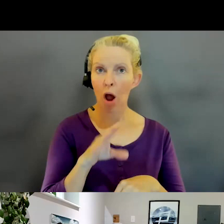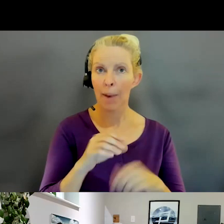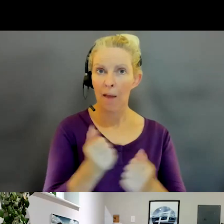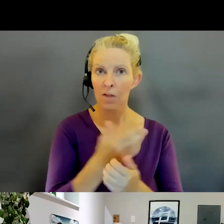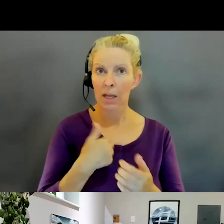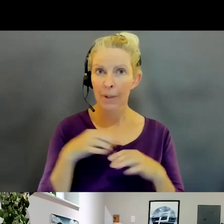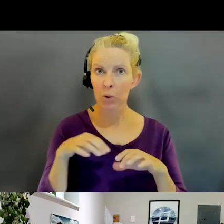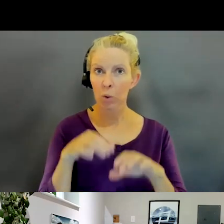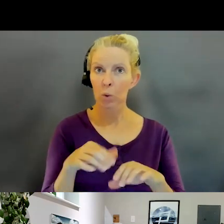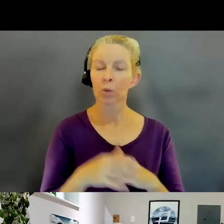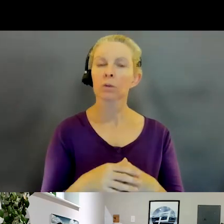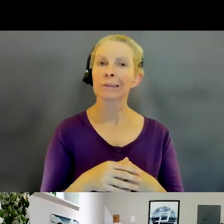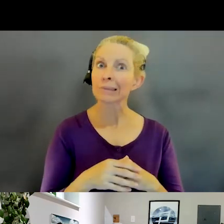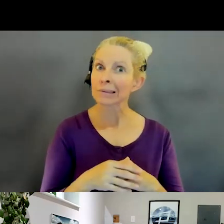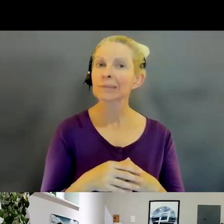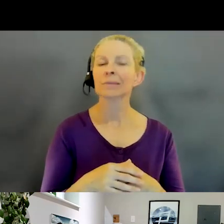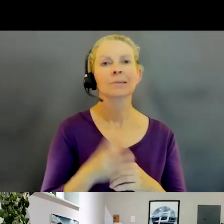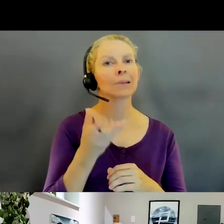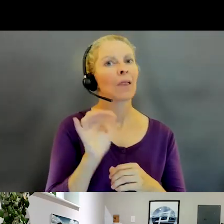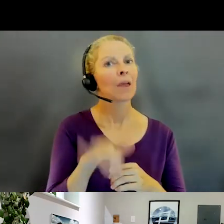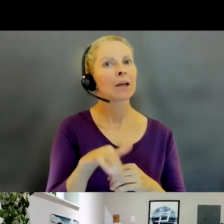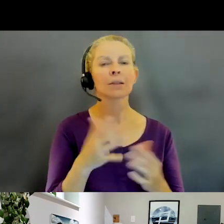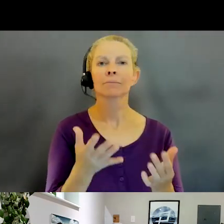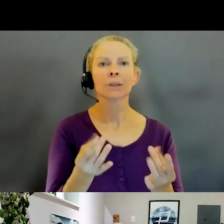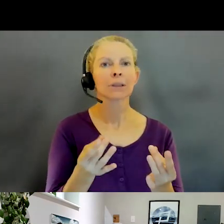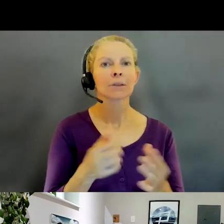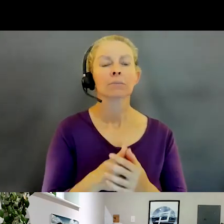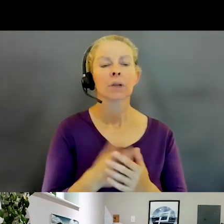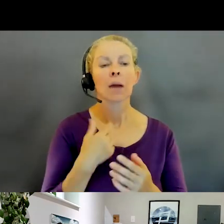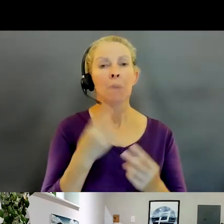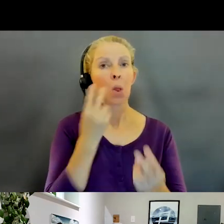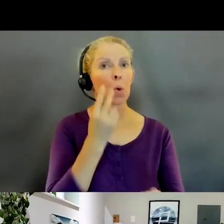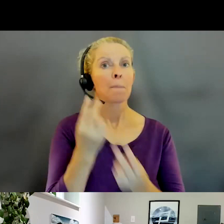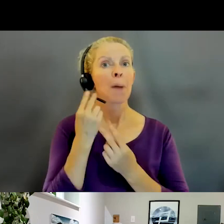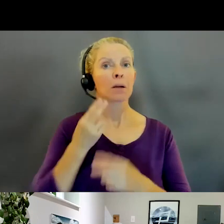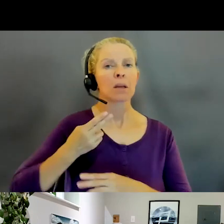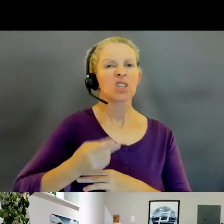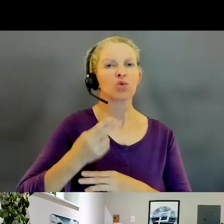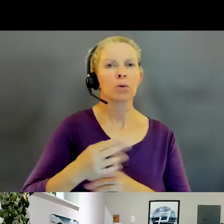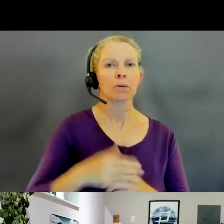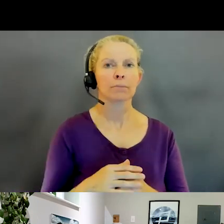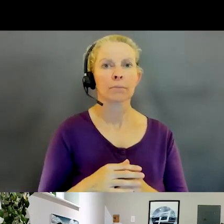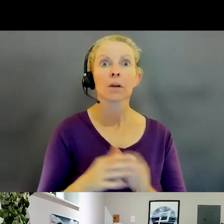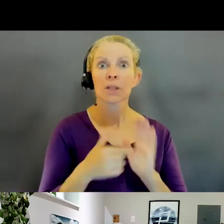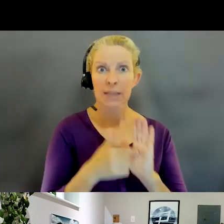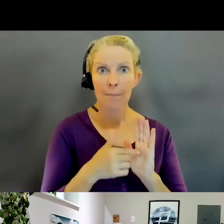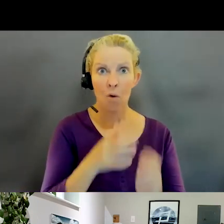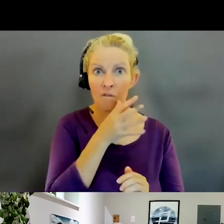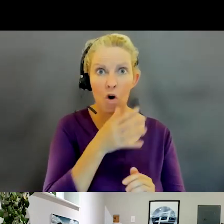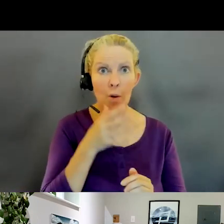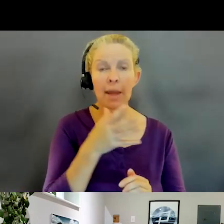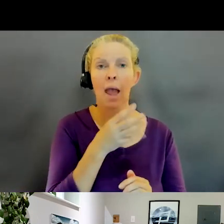in our industry, or in our world, and I think back to farming and the Industrial Revolution, and then